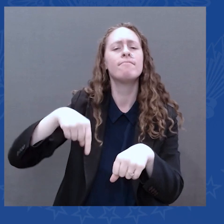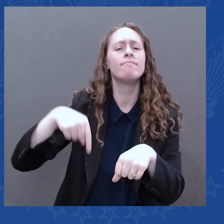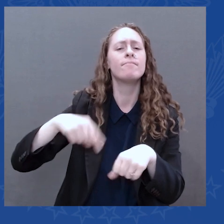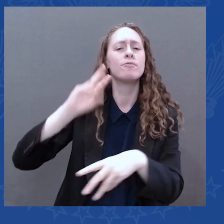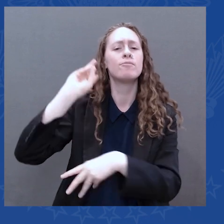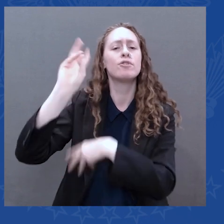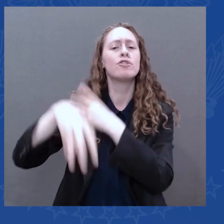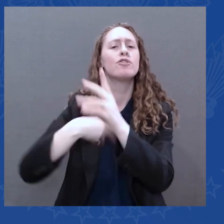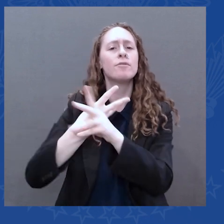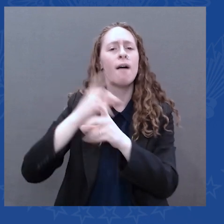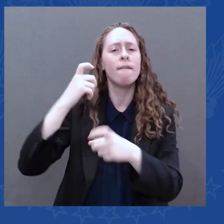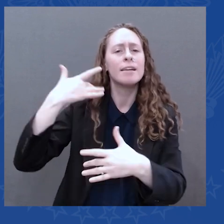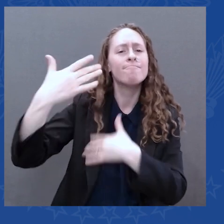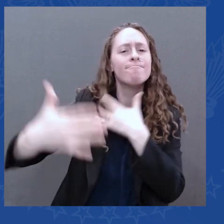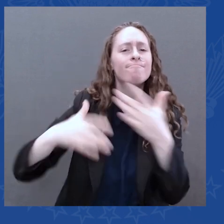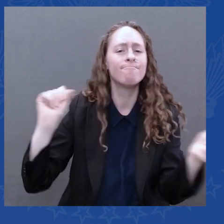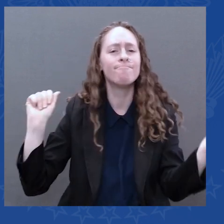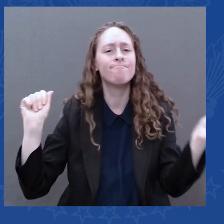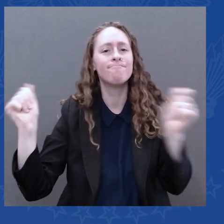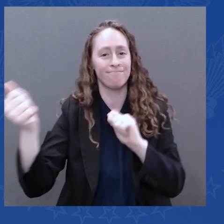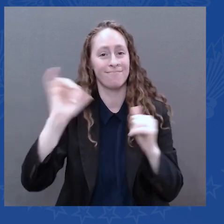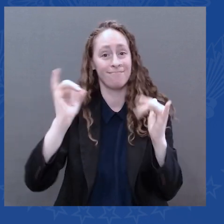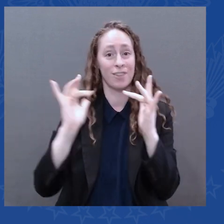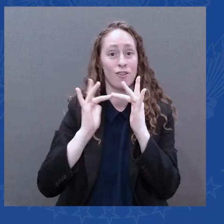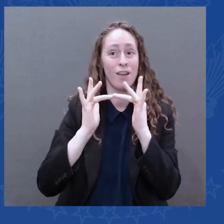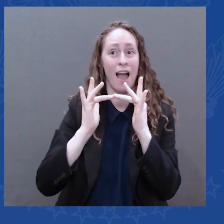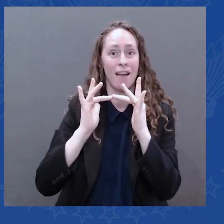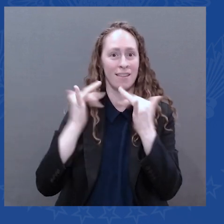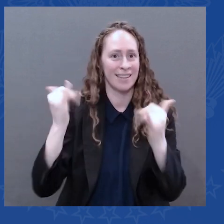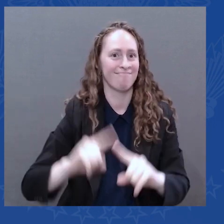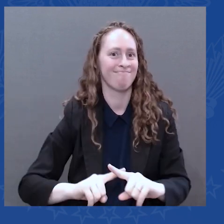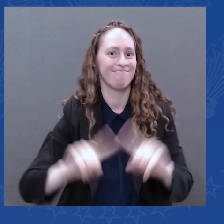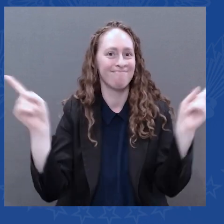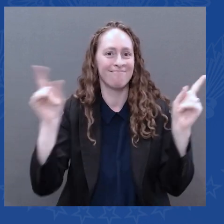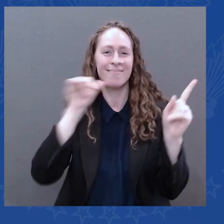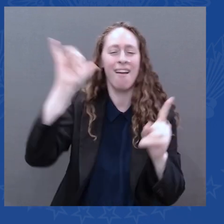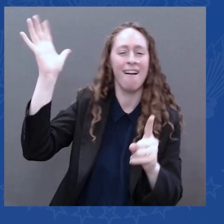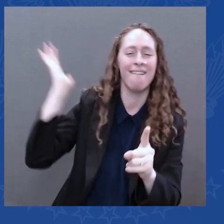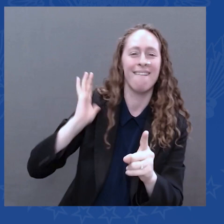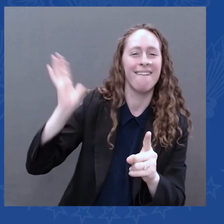in which the protection of personal data and privacy has become so crucial.